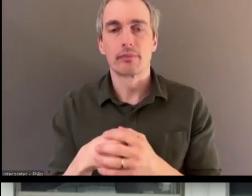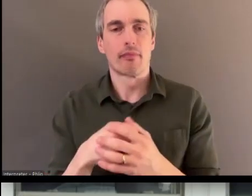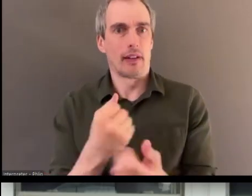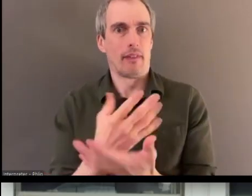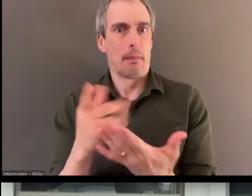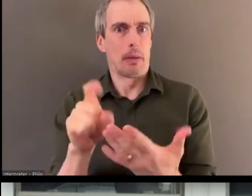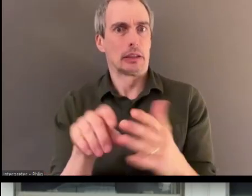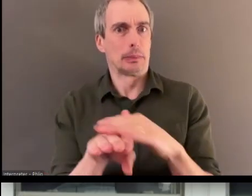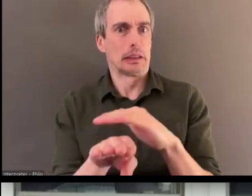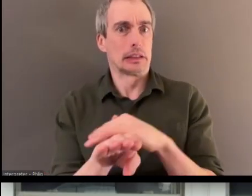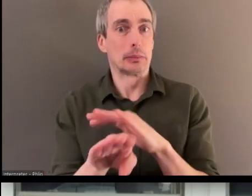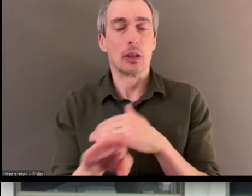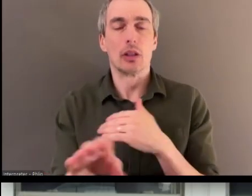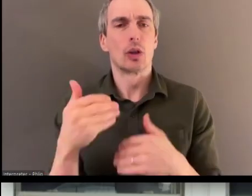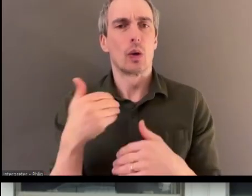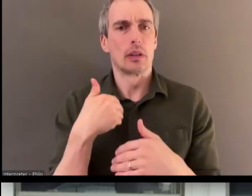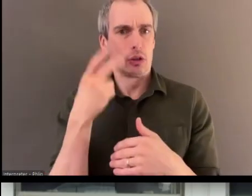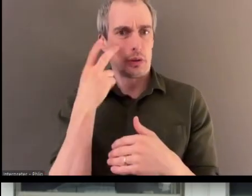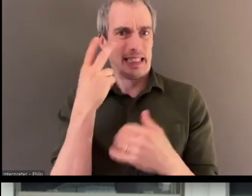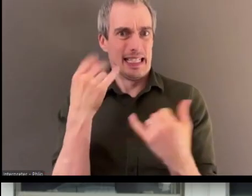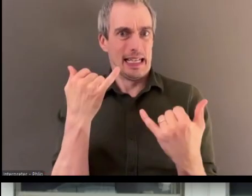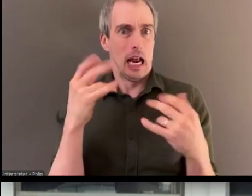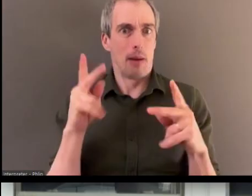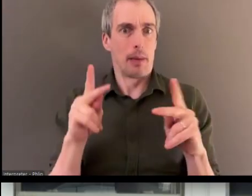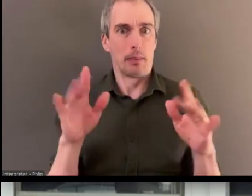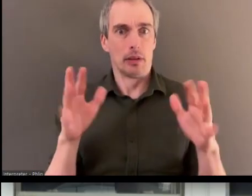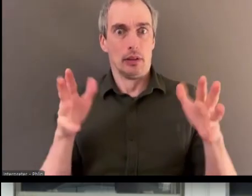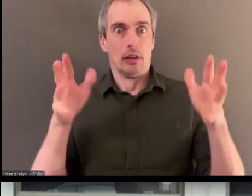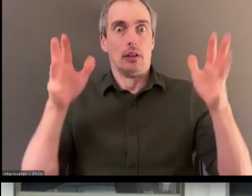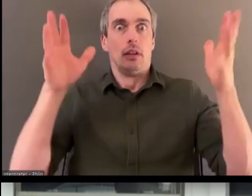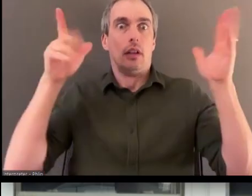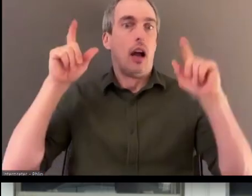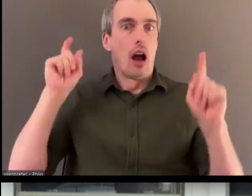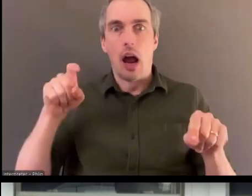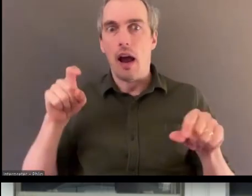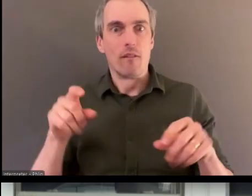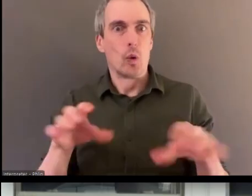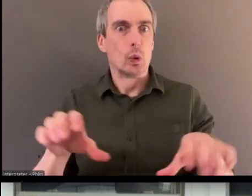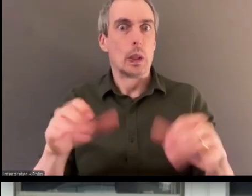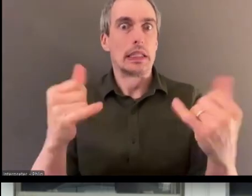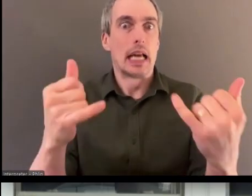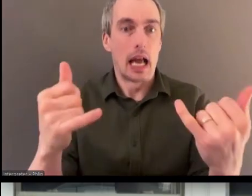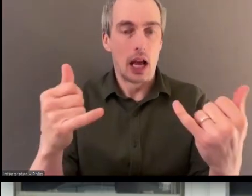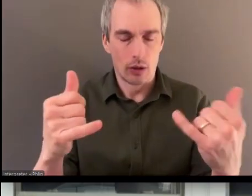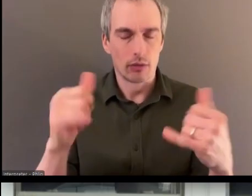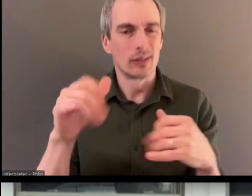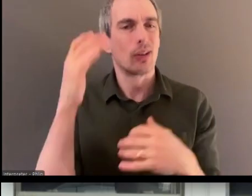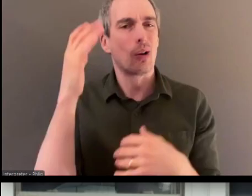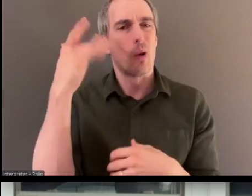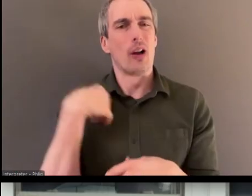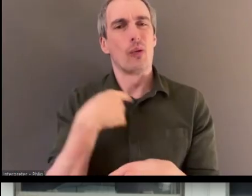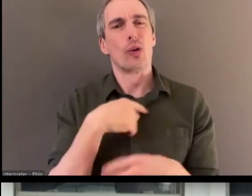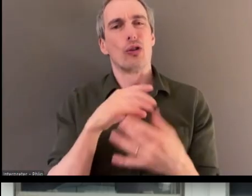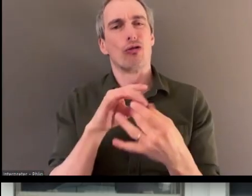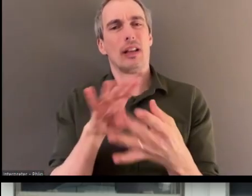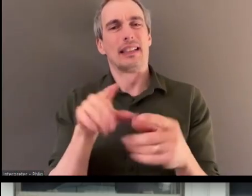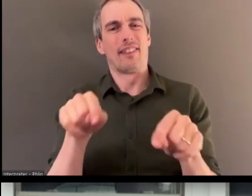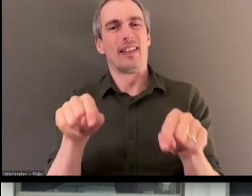And that's why we're releasing and working on this project here. We want to make as many documents accessible.